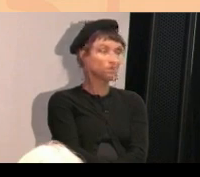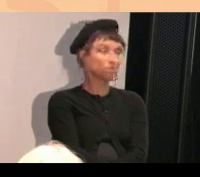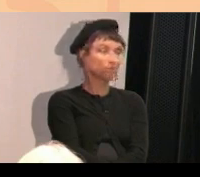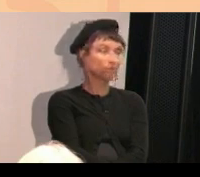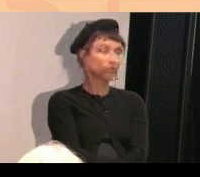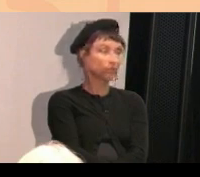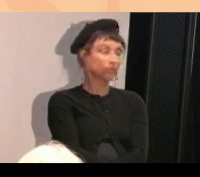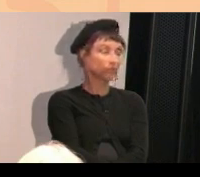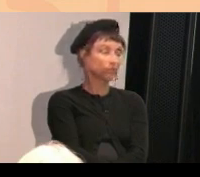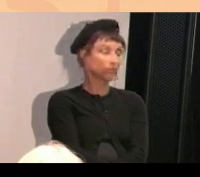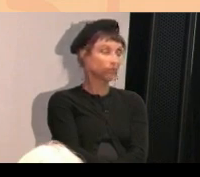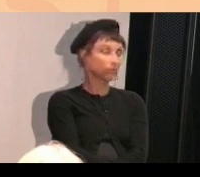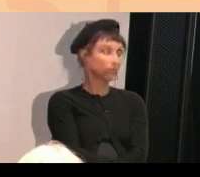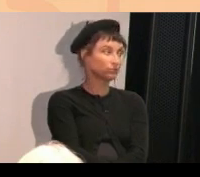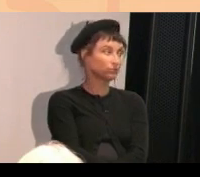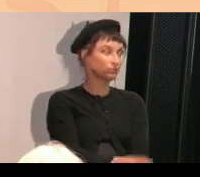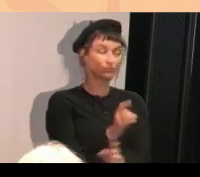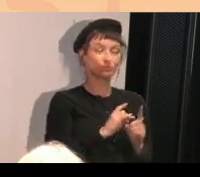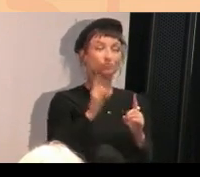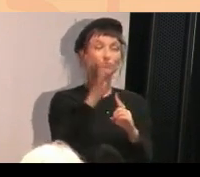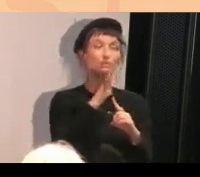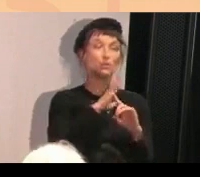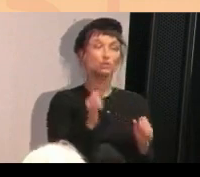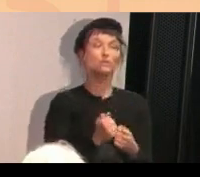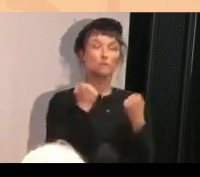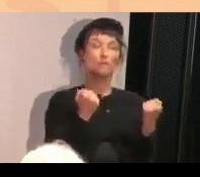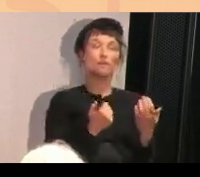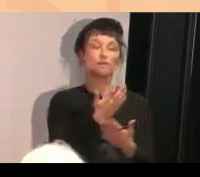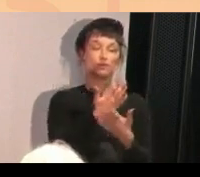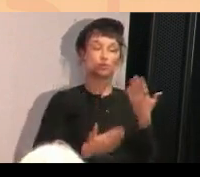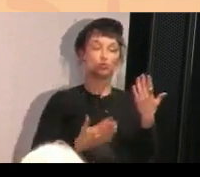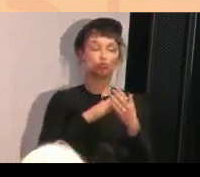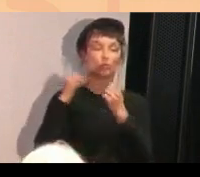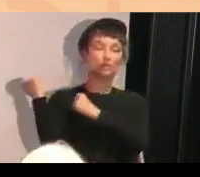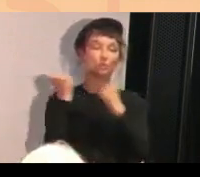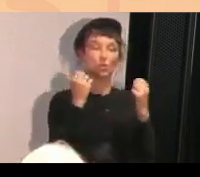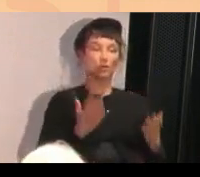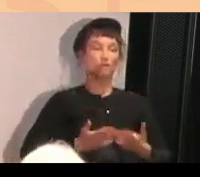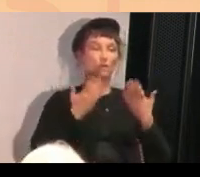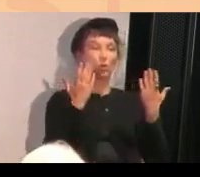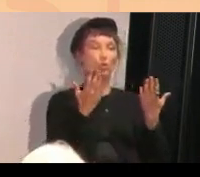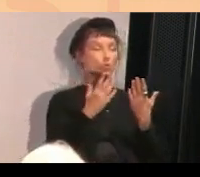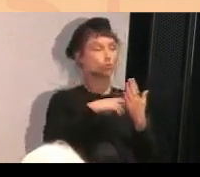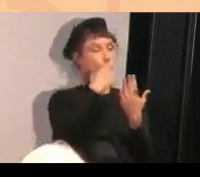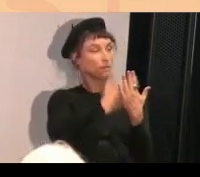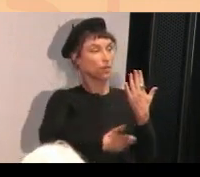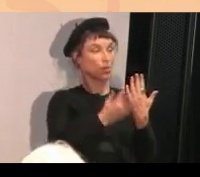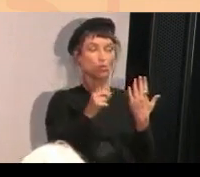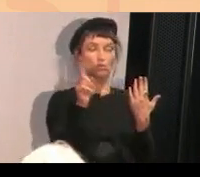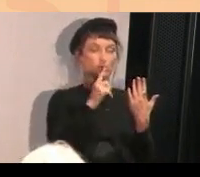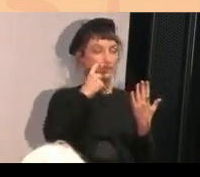an important and powerful story in the Bringing it Forward report is acknowledgment of those who have